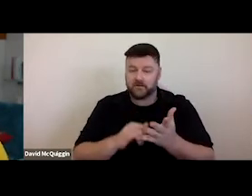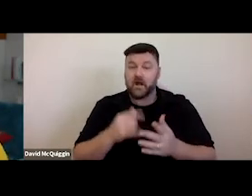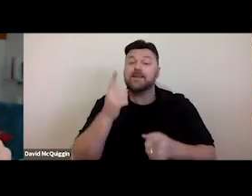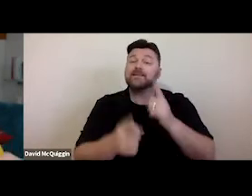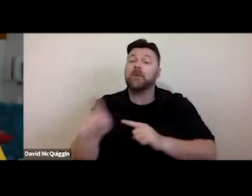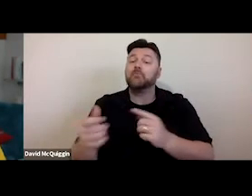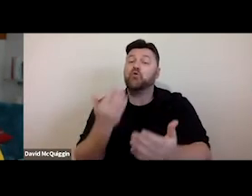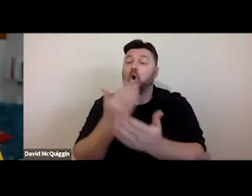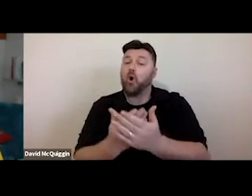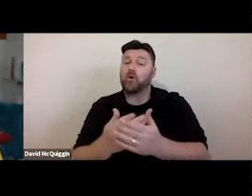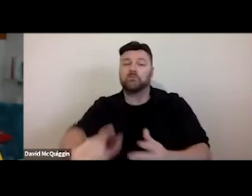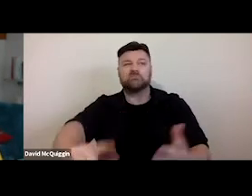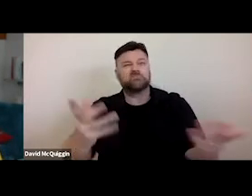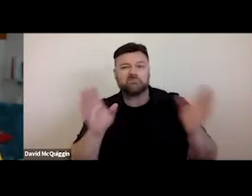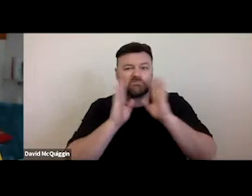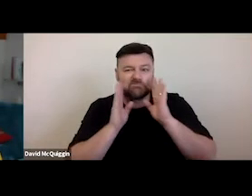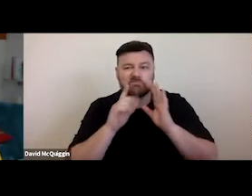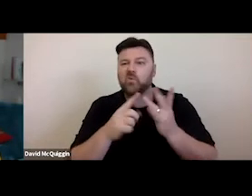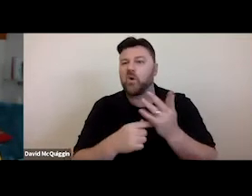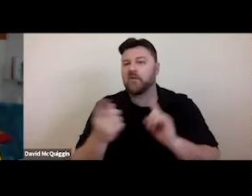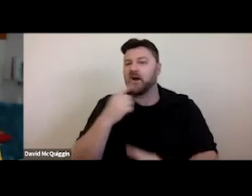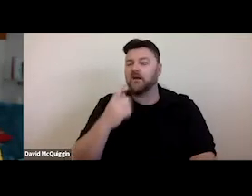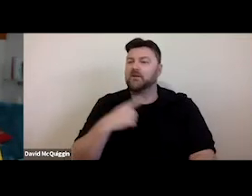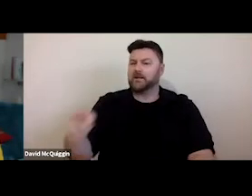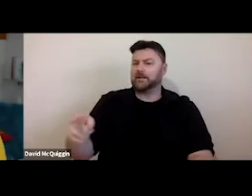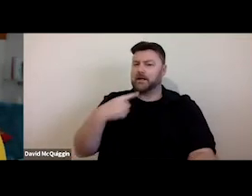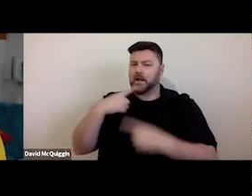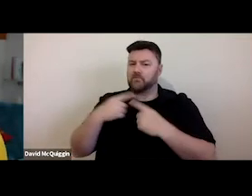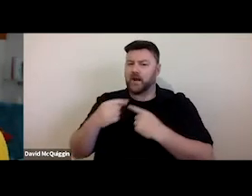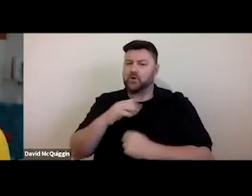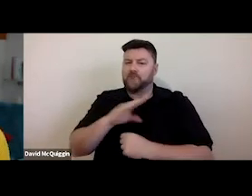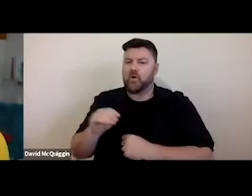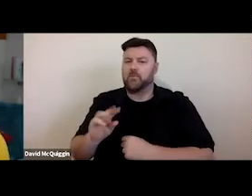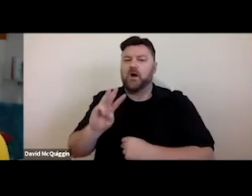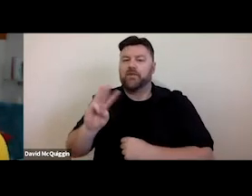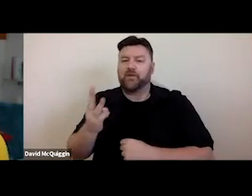party partner" and they're talking about what people read on News